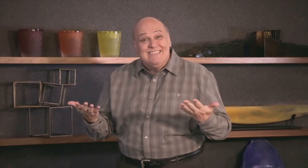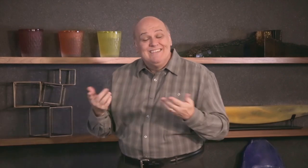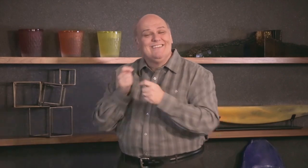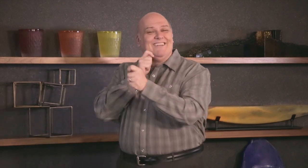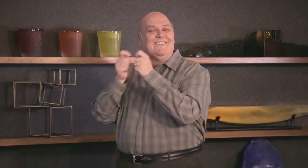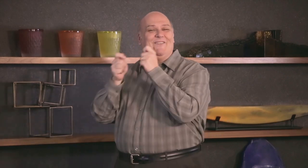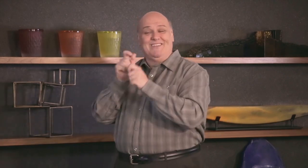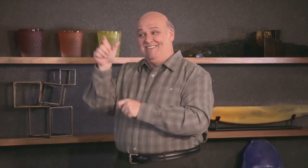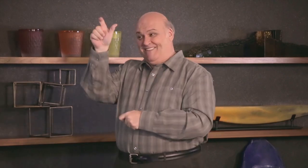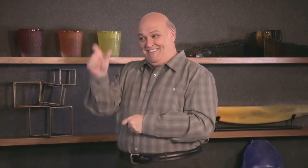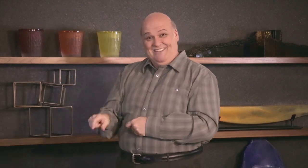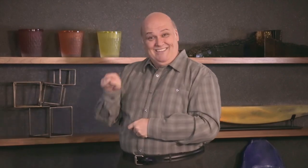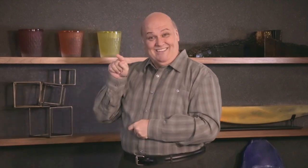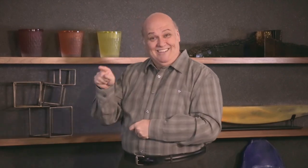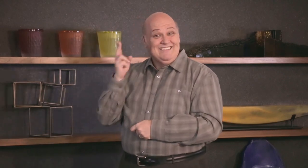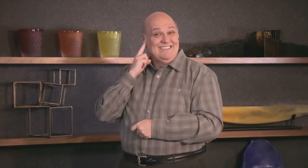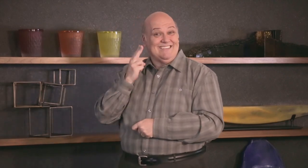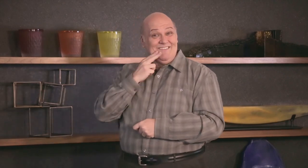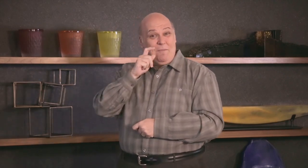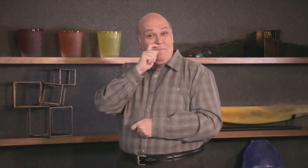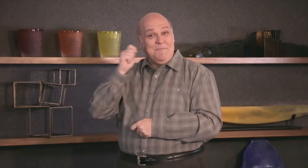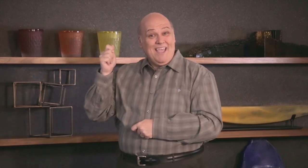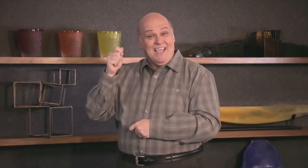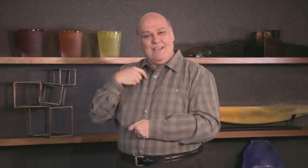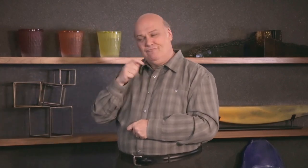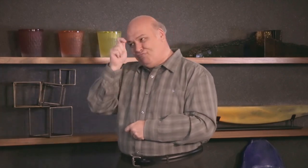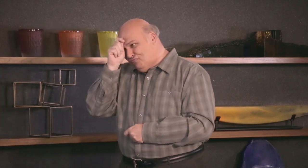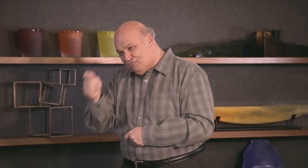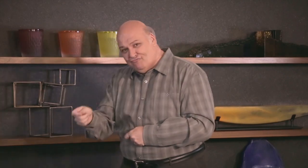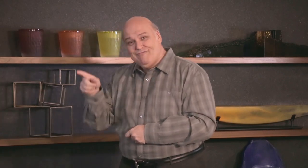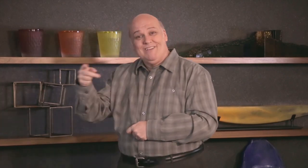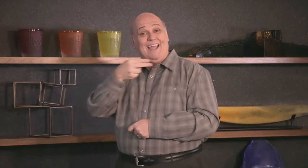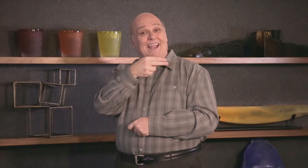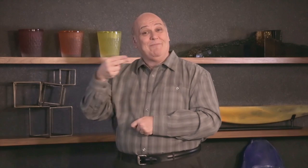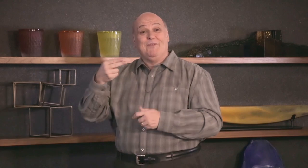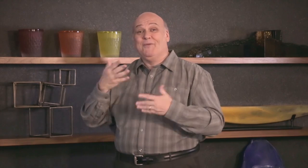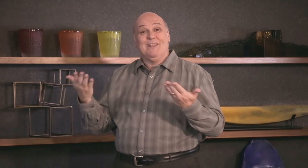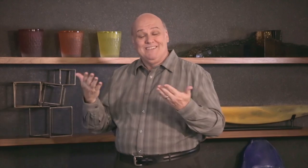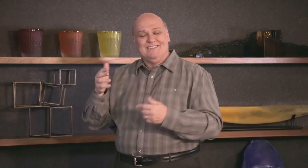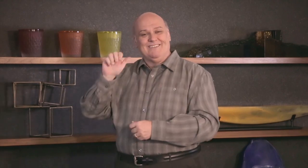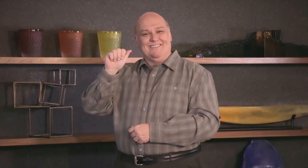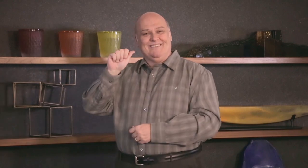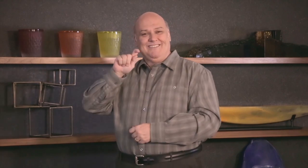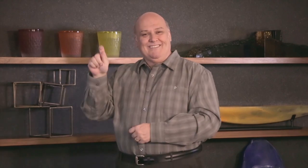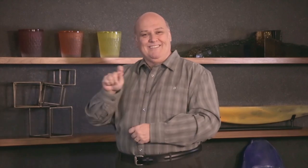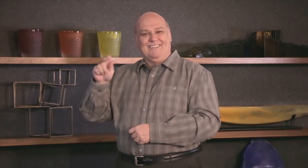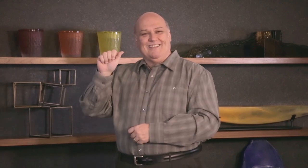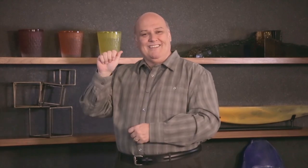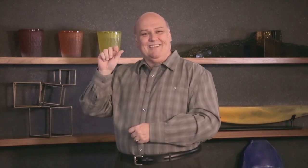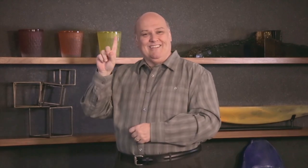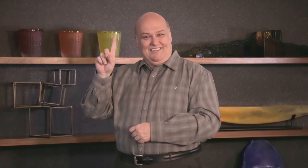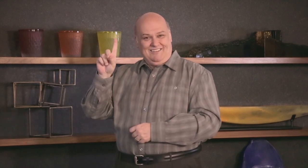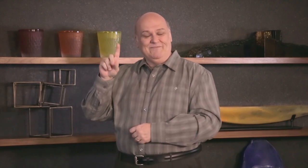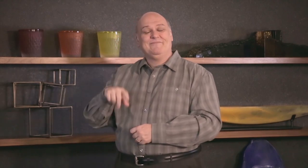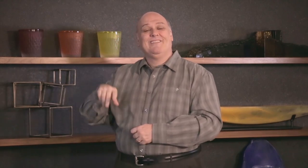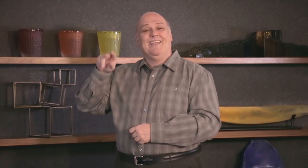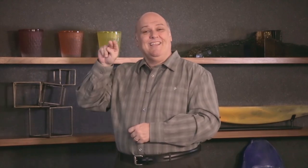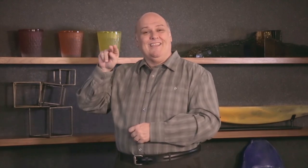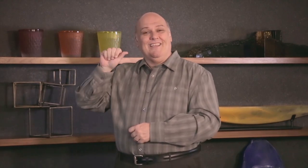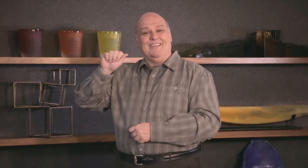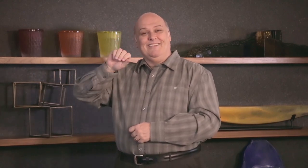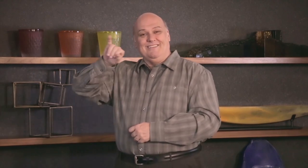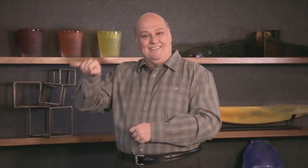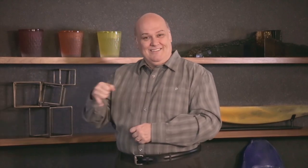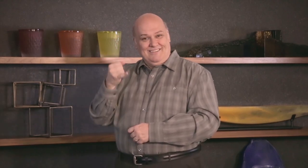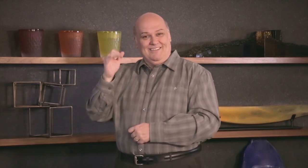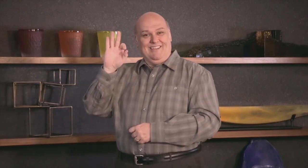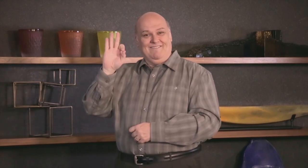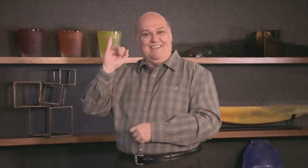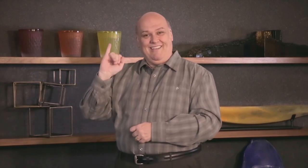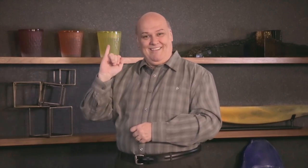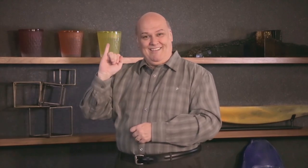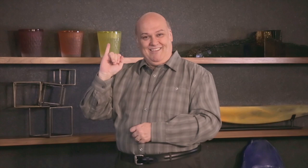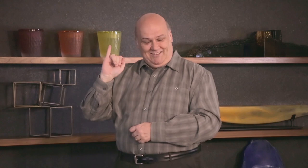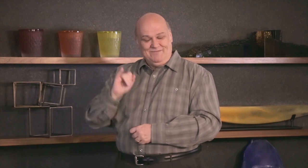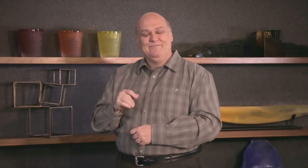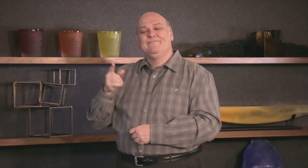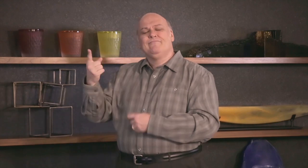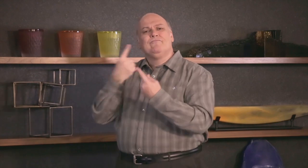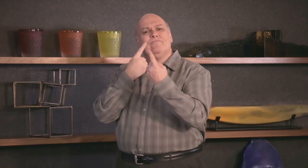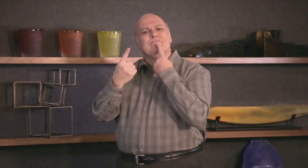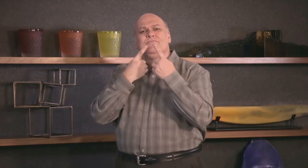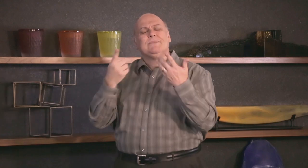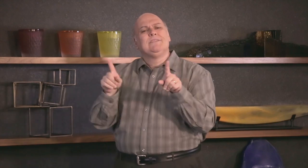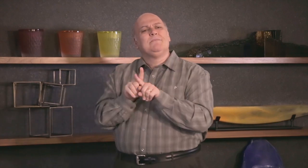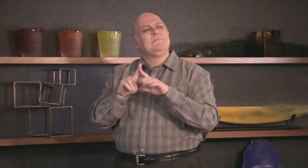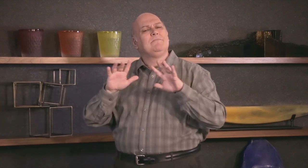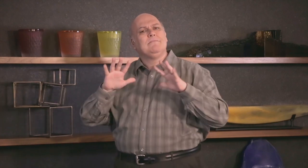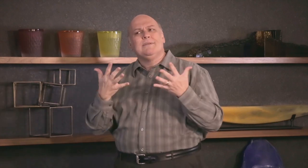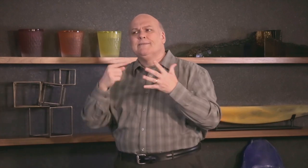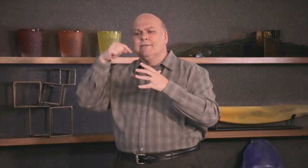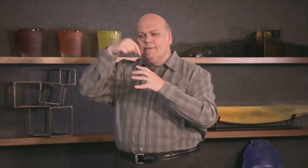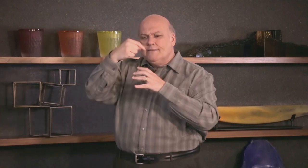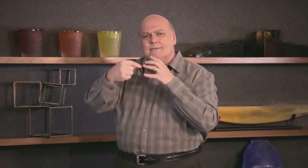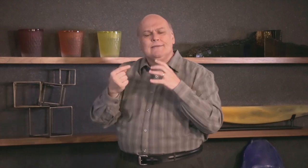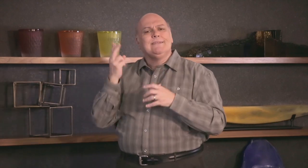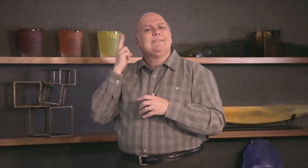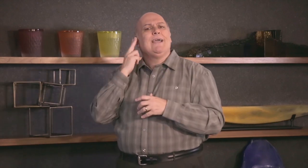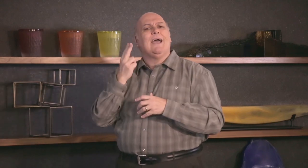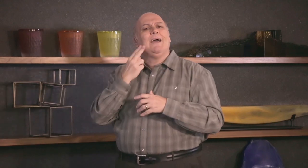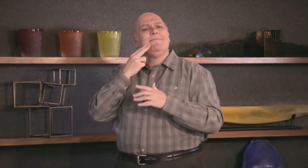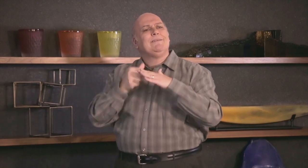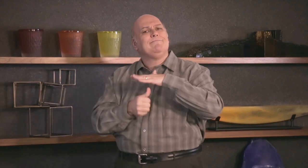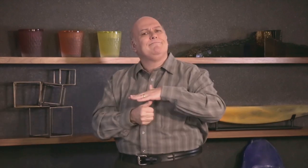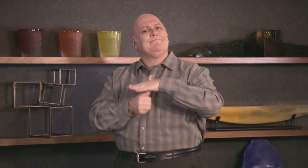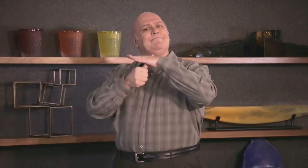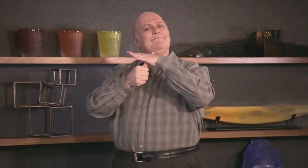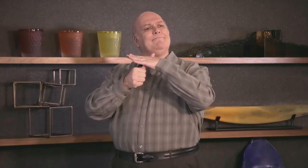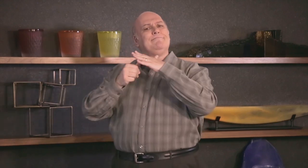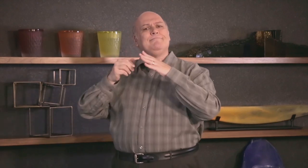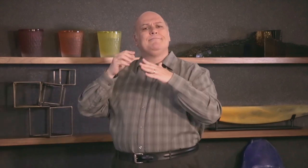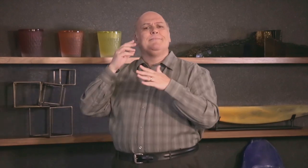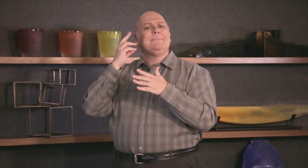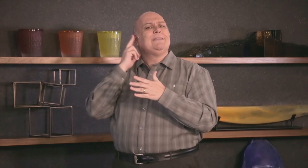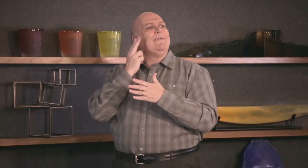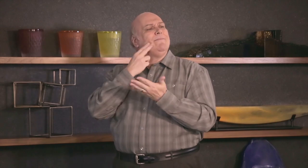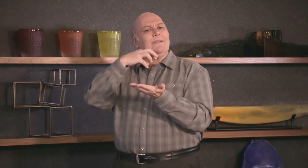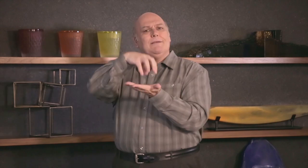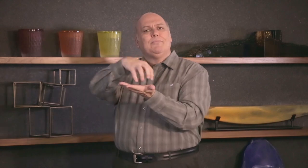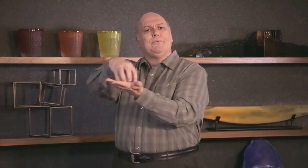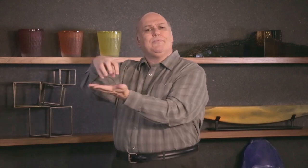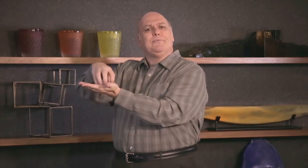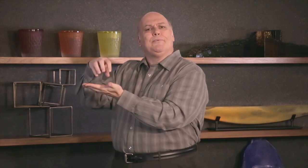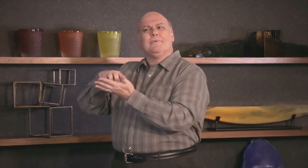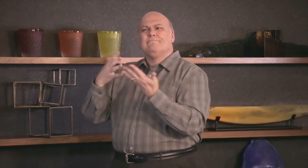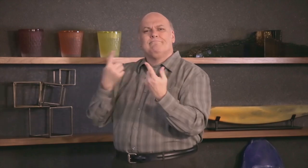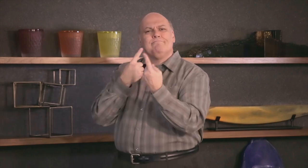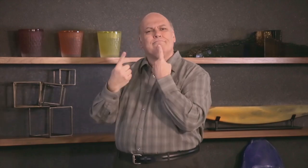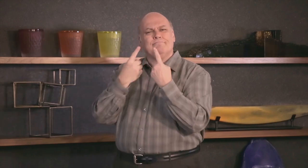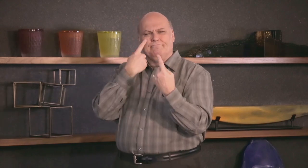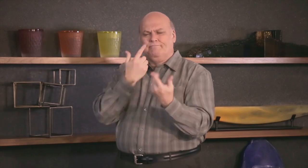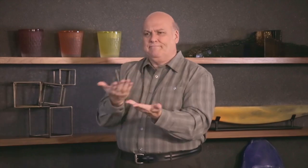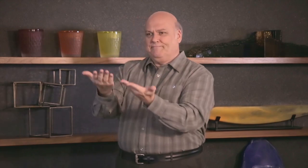Now I will show you my interview with a person, a deaf man Azad Najfi. We will talk about deaf clubs.